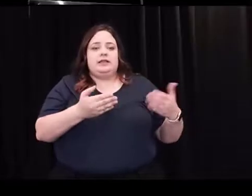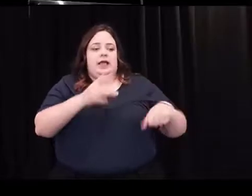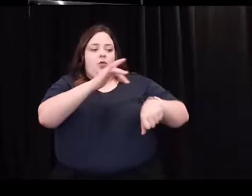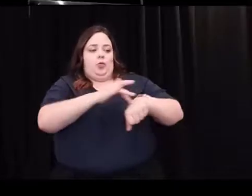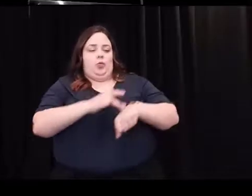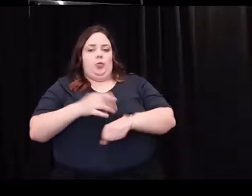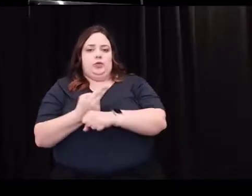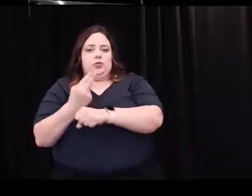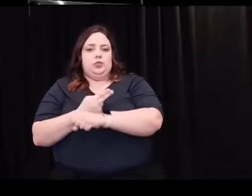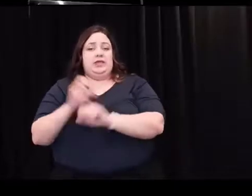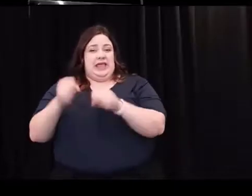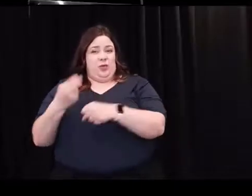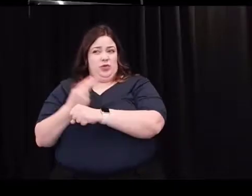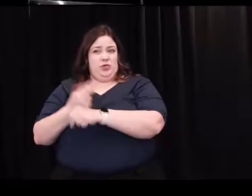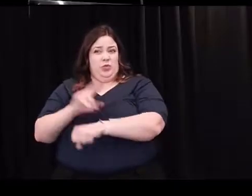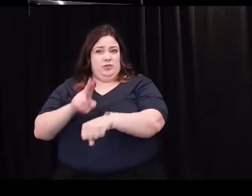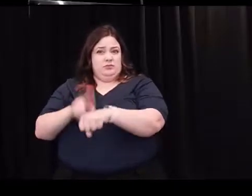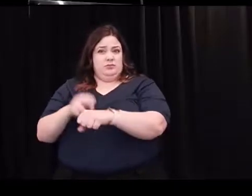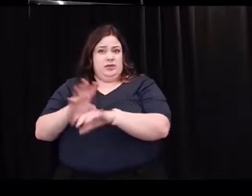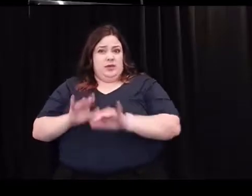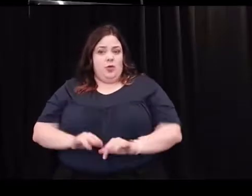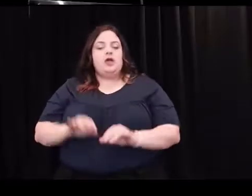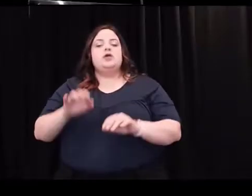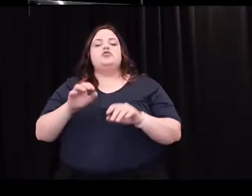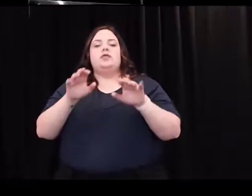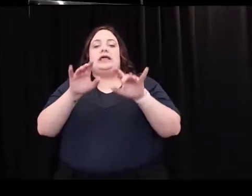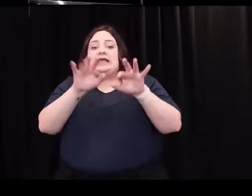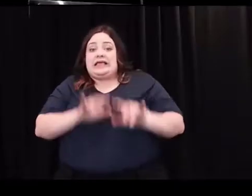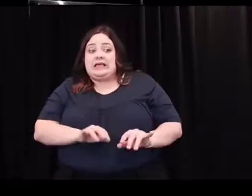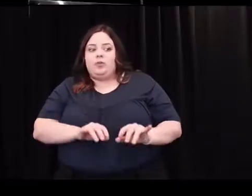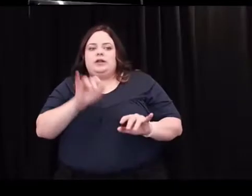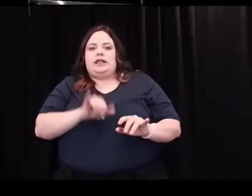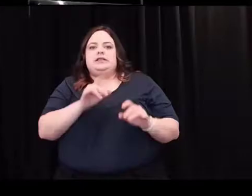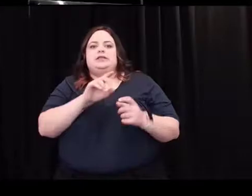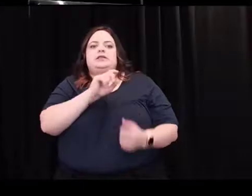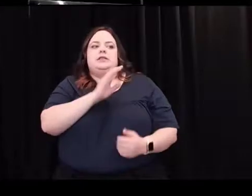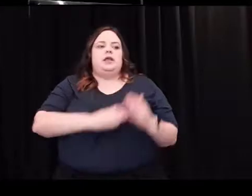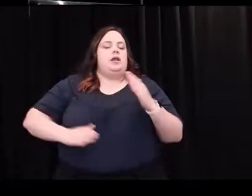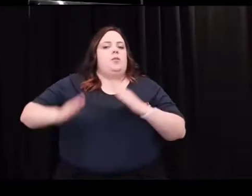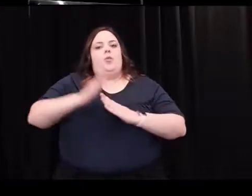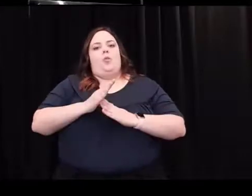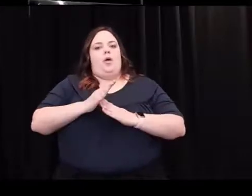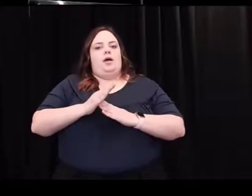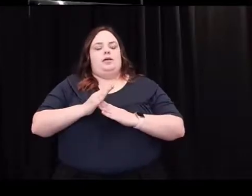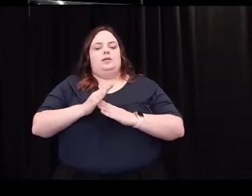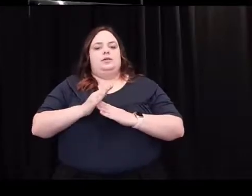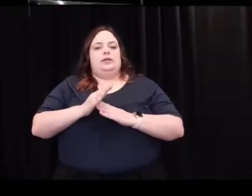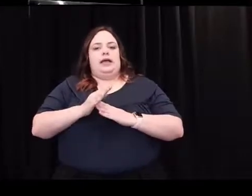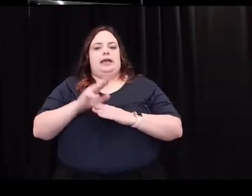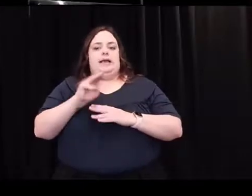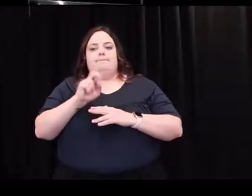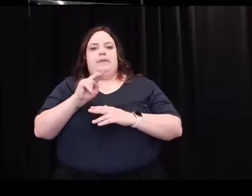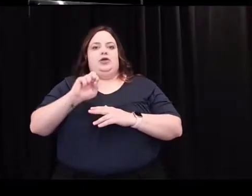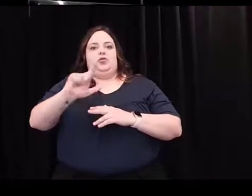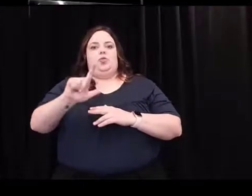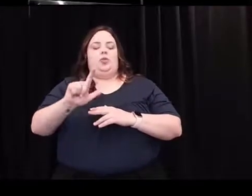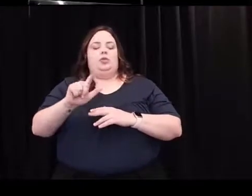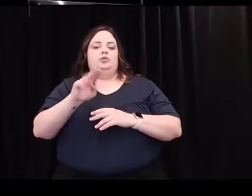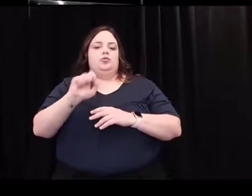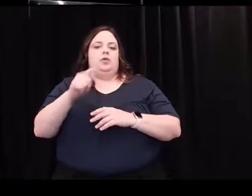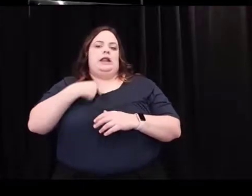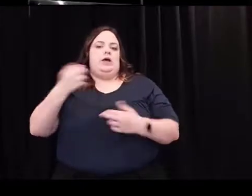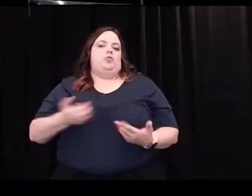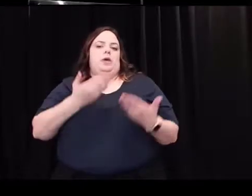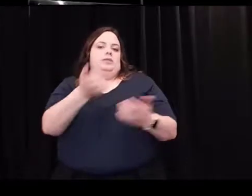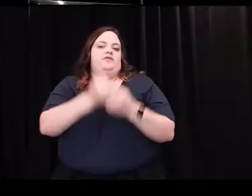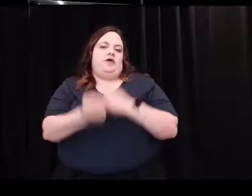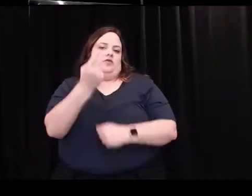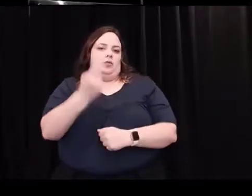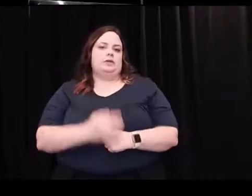a keyboard as well? So the keyboard is the number one manual tool that I would recommend for anyone.